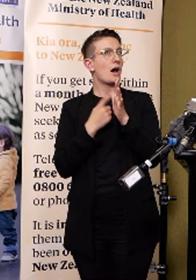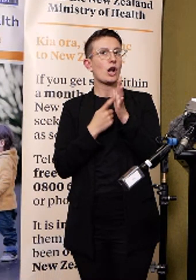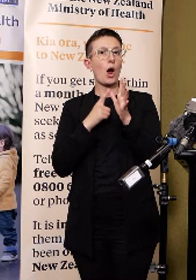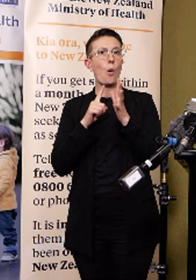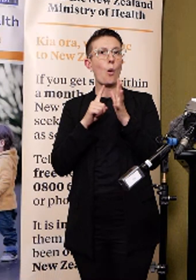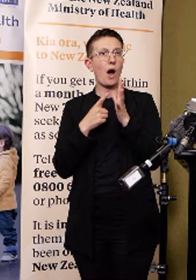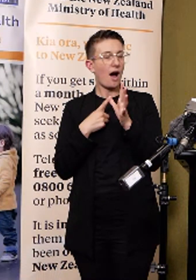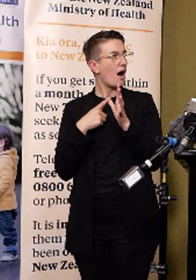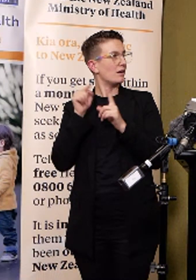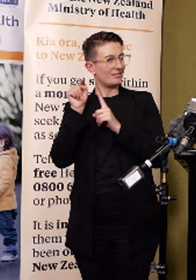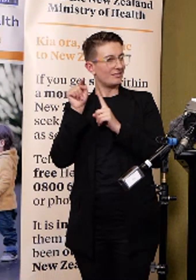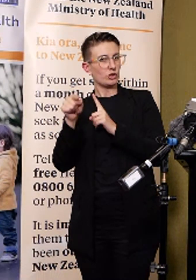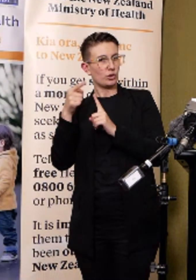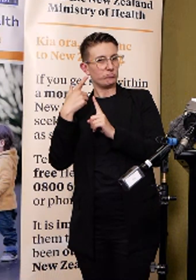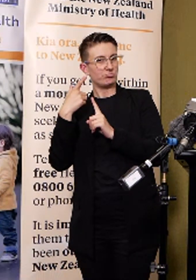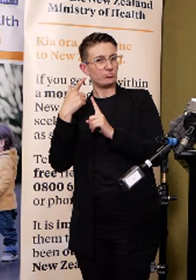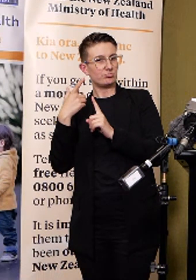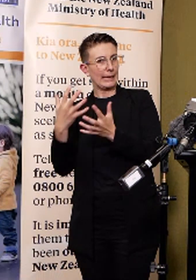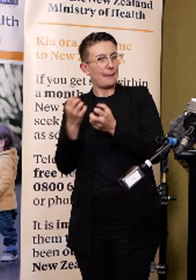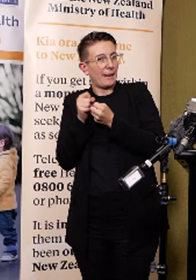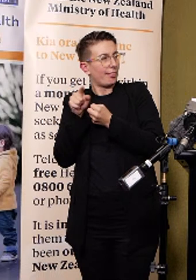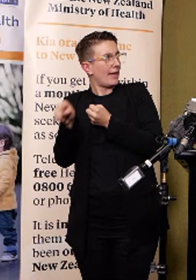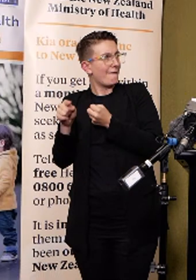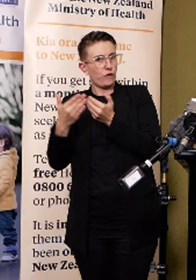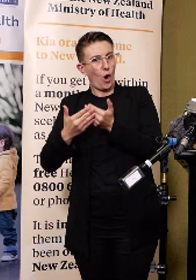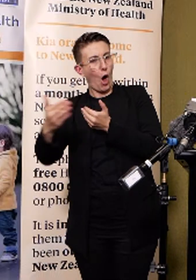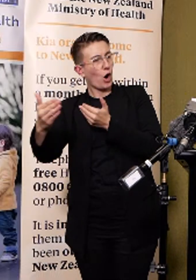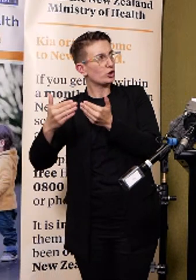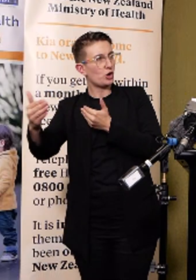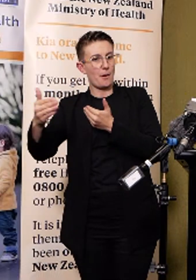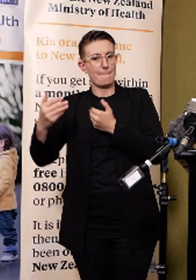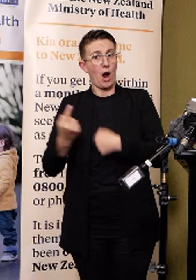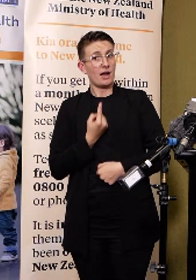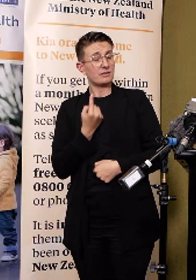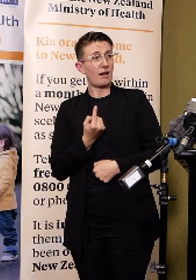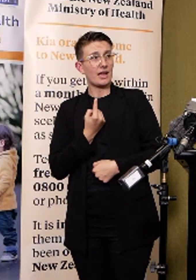That's not the plan at the moment. But we're keeping all options open.